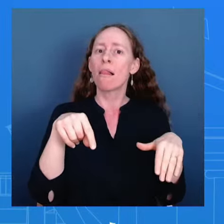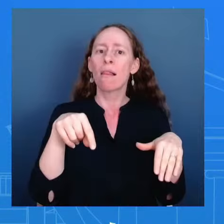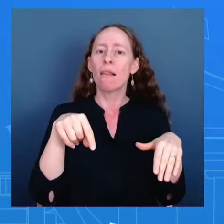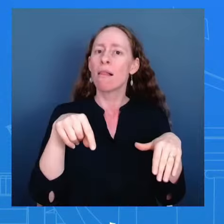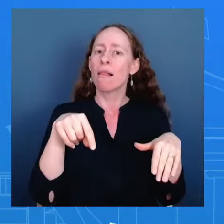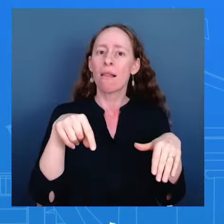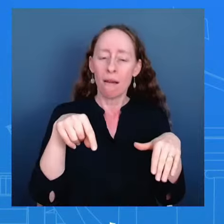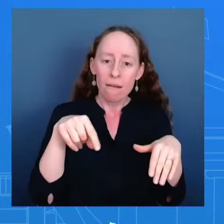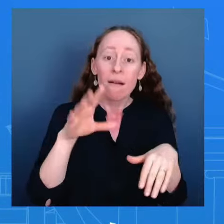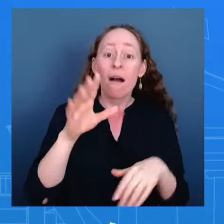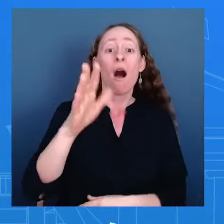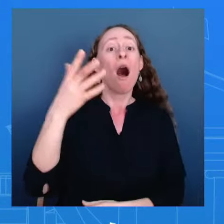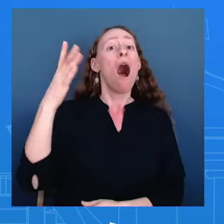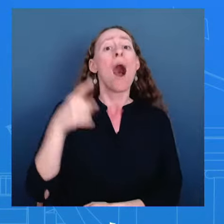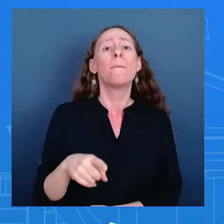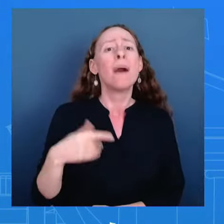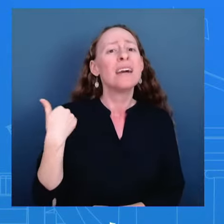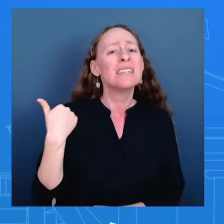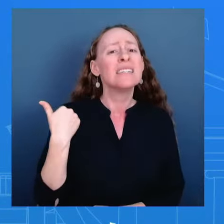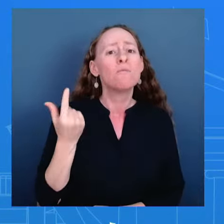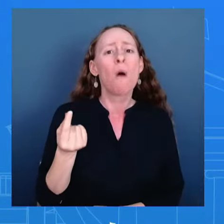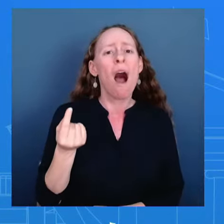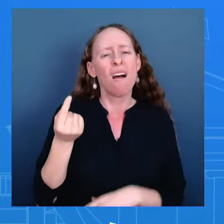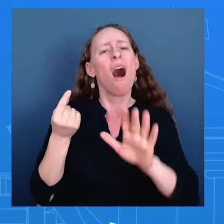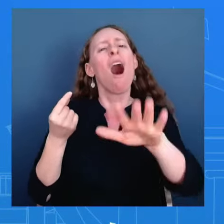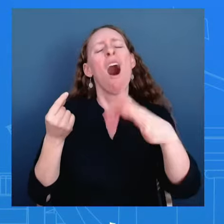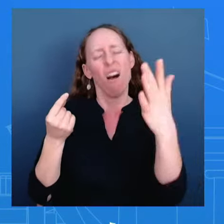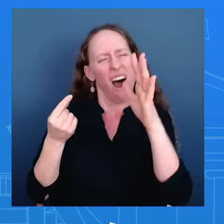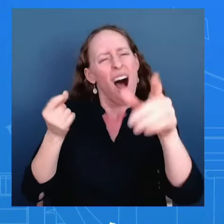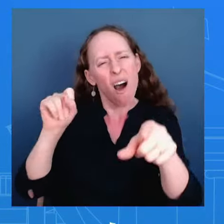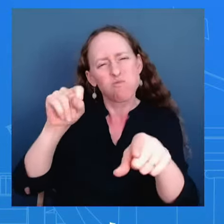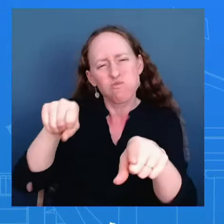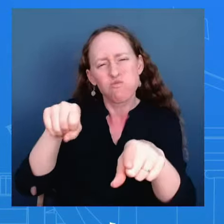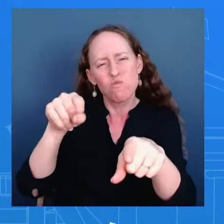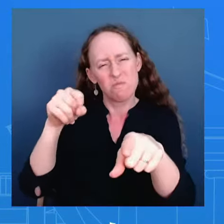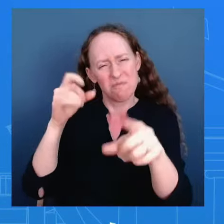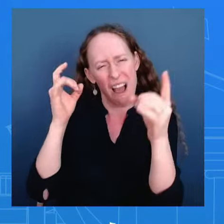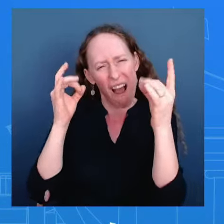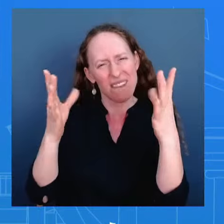It was an airstrike. It wasn't the first airstrike that they had conducted in Rafah in recent days or weeks.